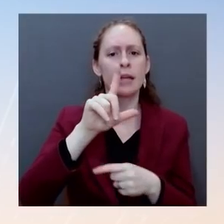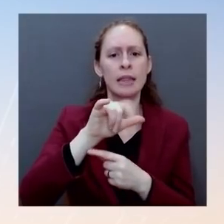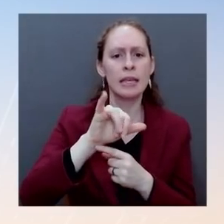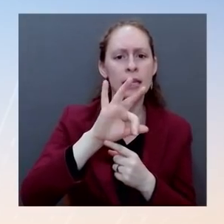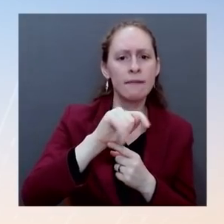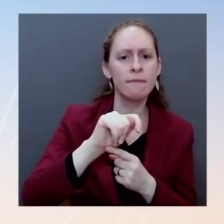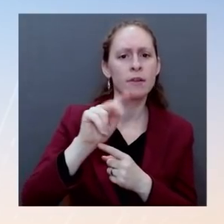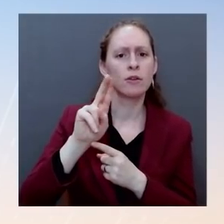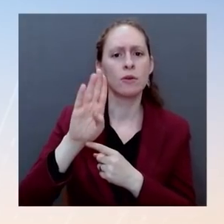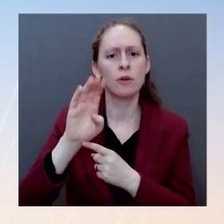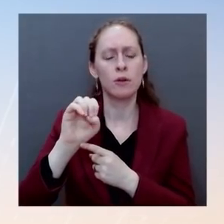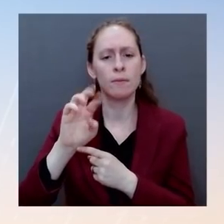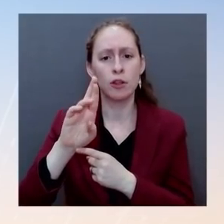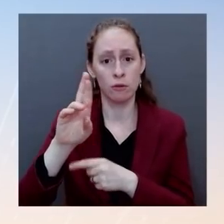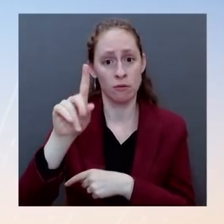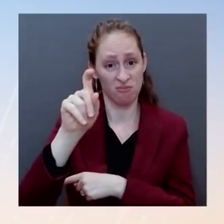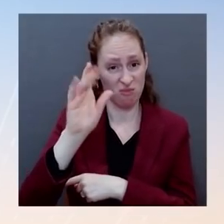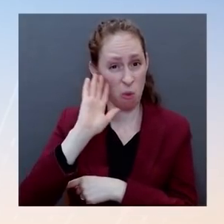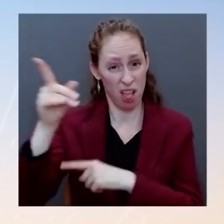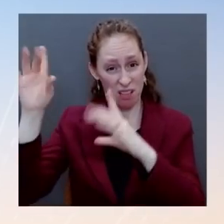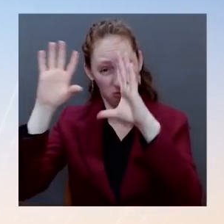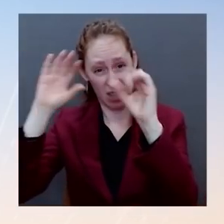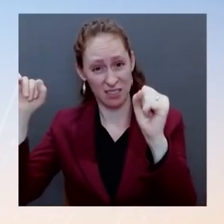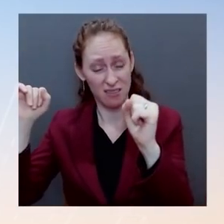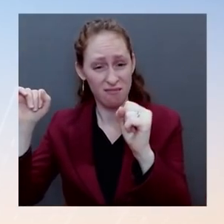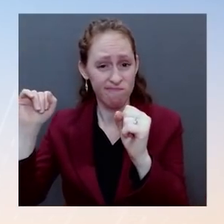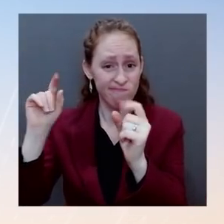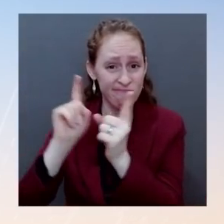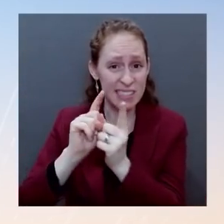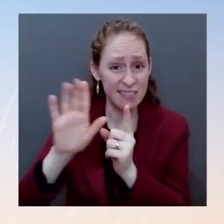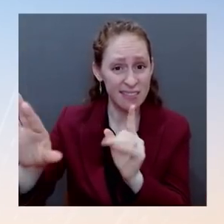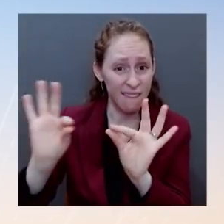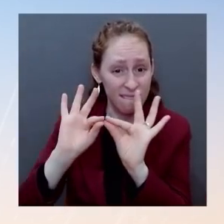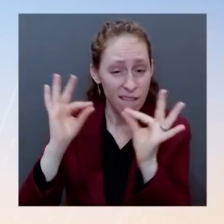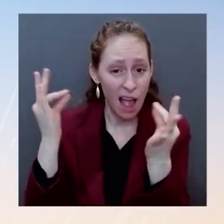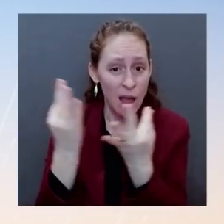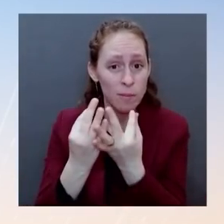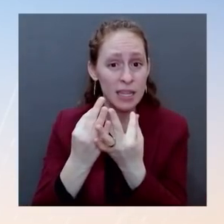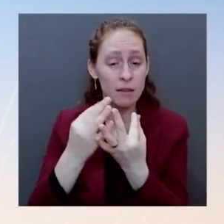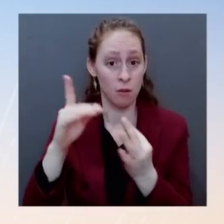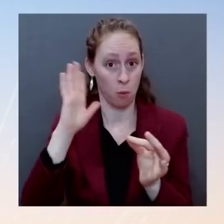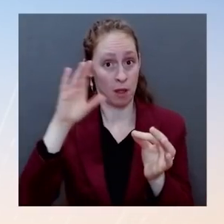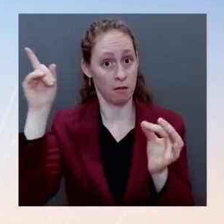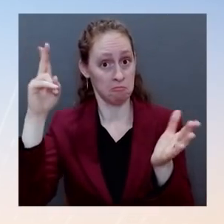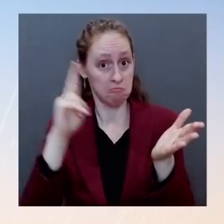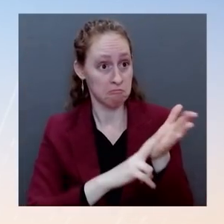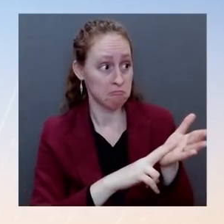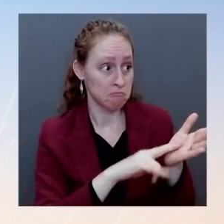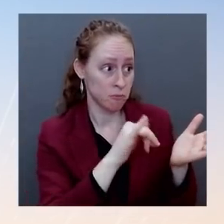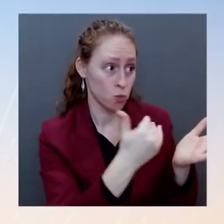We are committed to ensuring that the safety -- the safety of all passengers, including those in rideshare, and we'll work closely with Congress